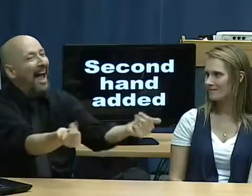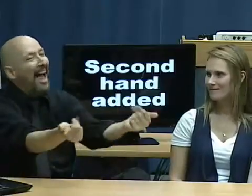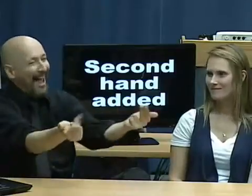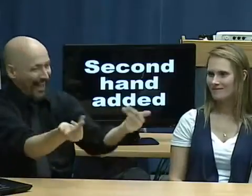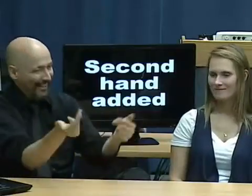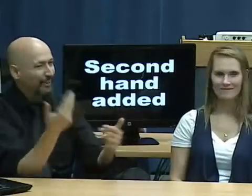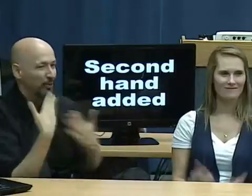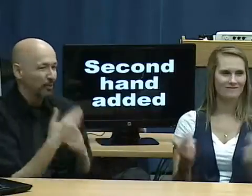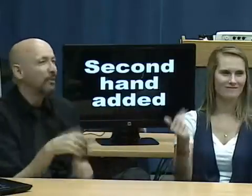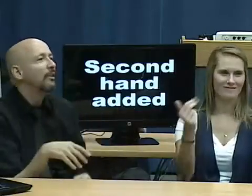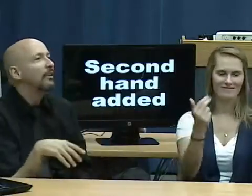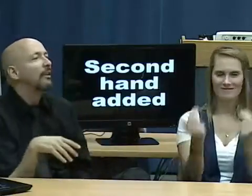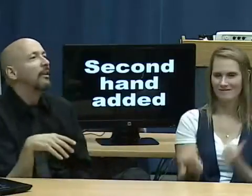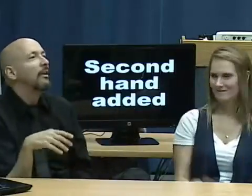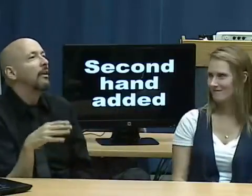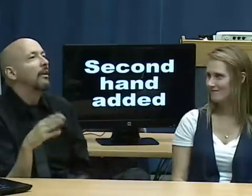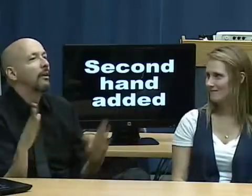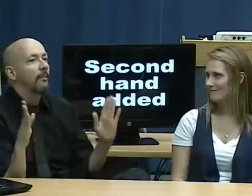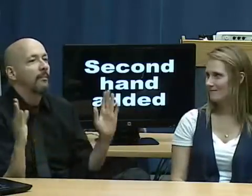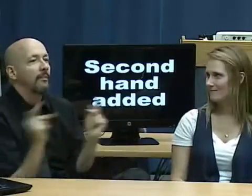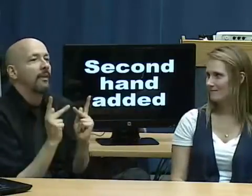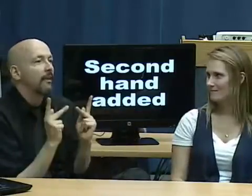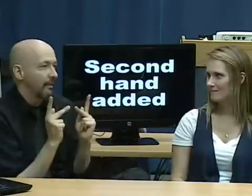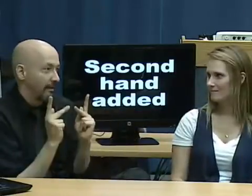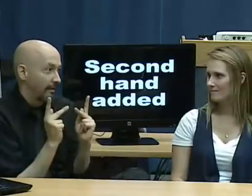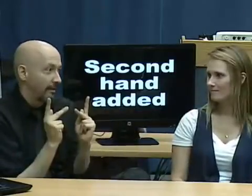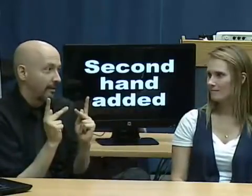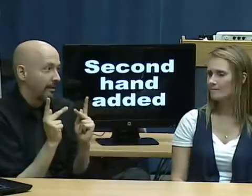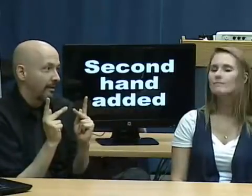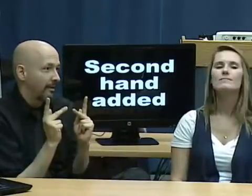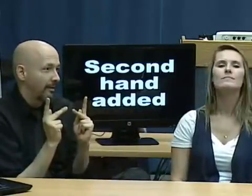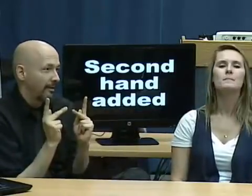#HA Good. #BACK (together)